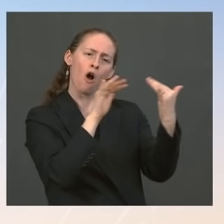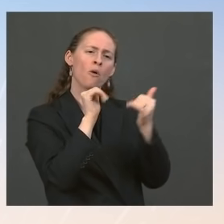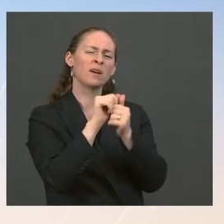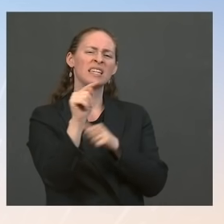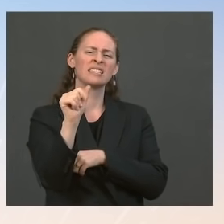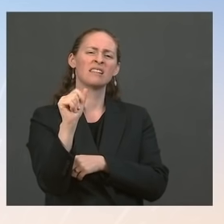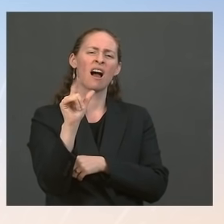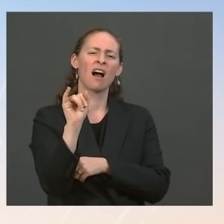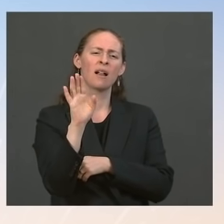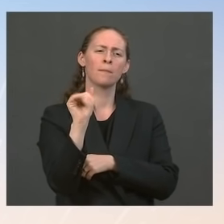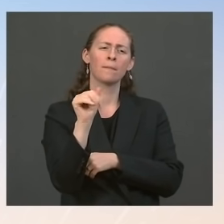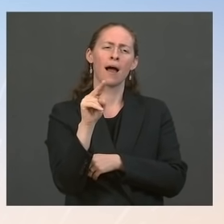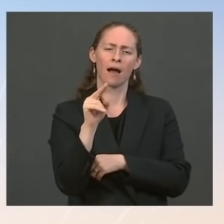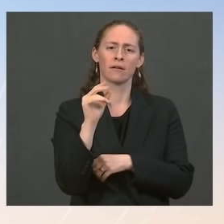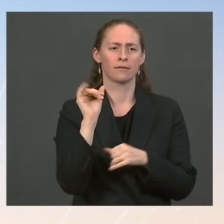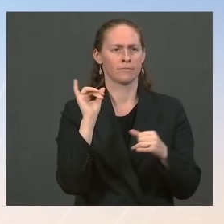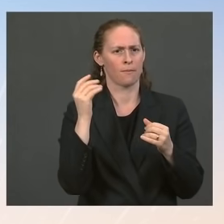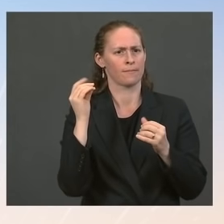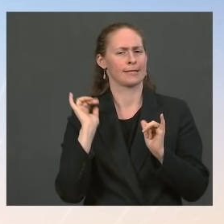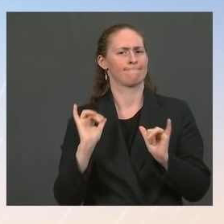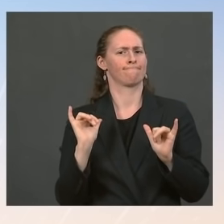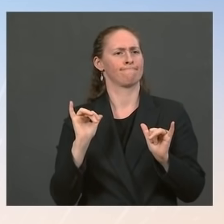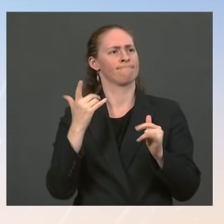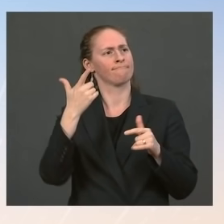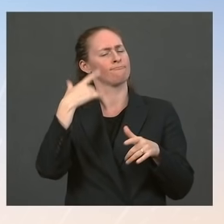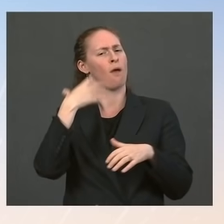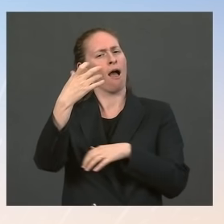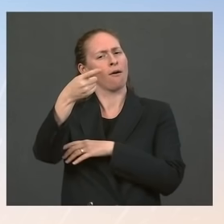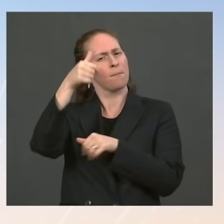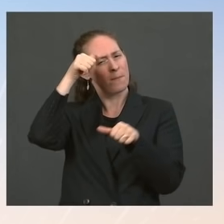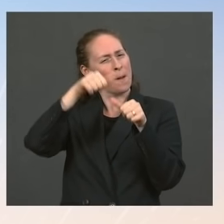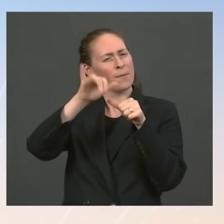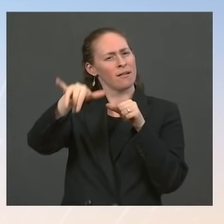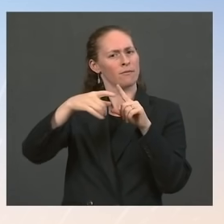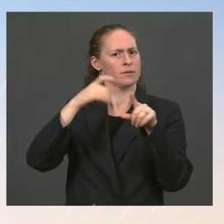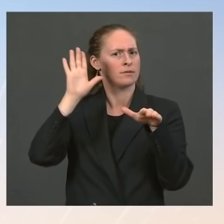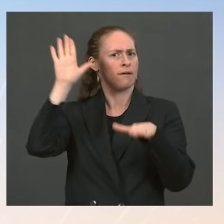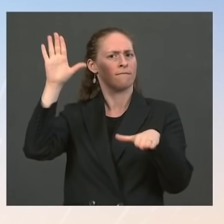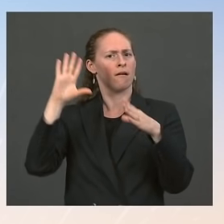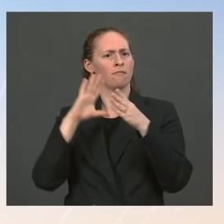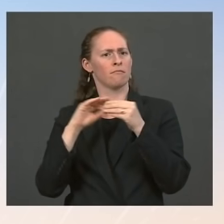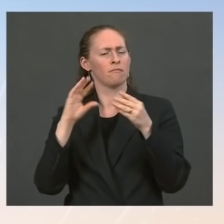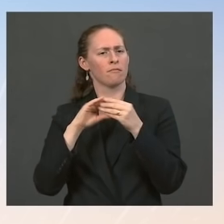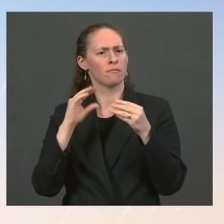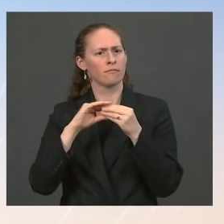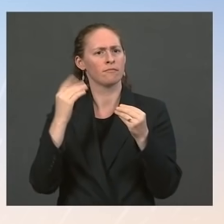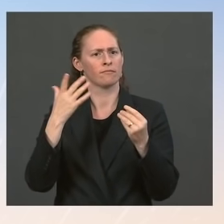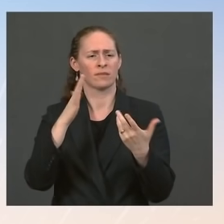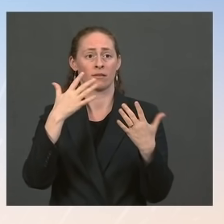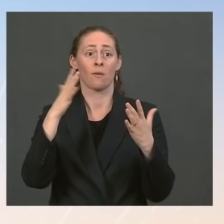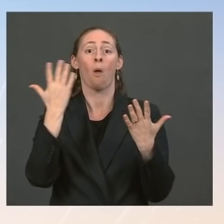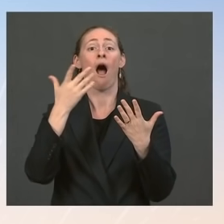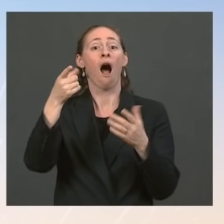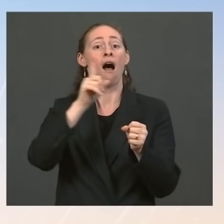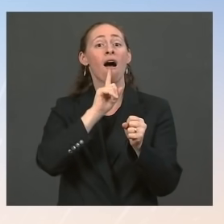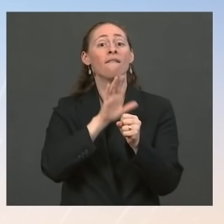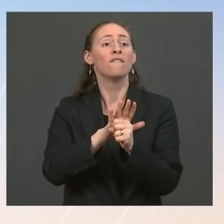to take away from the testimony today is that it reiterated and confirms a lot of what we've been talking about over the past couple of months: